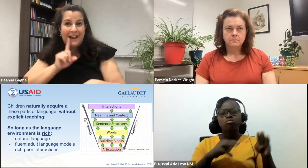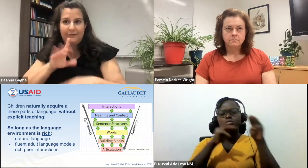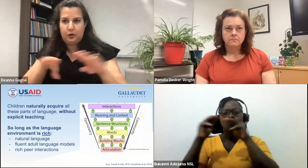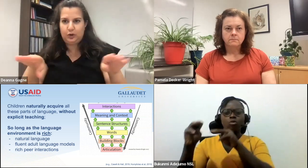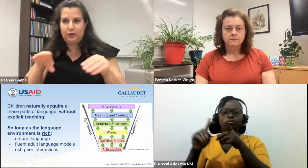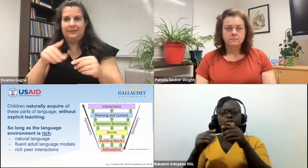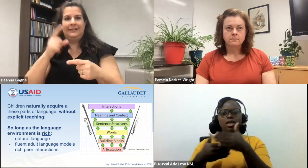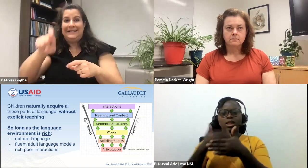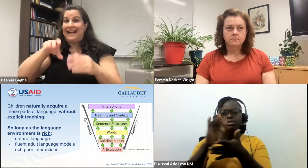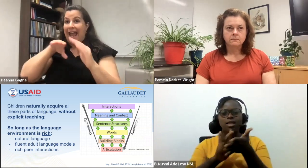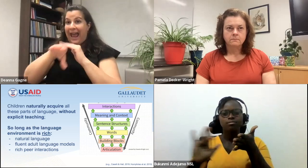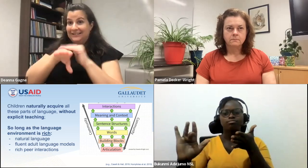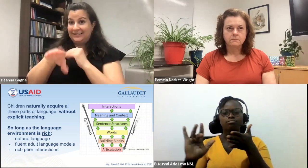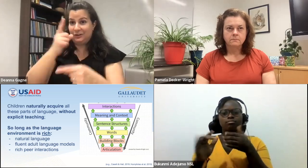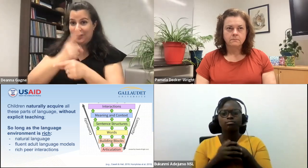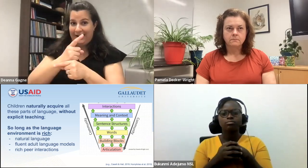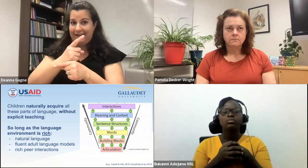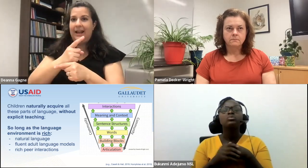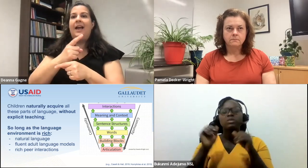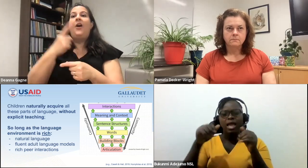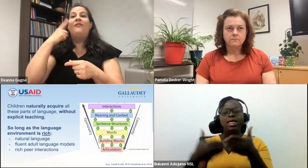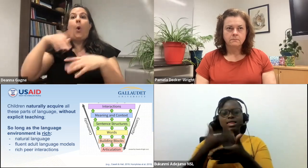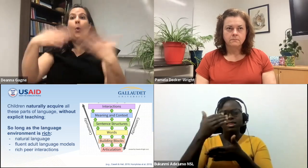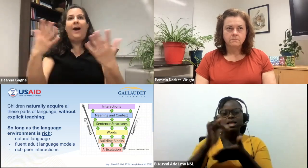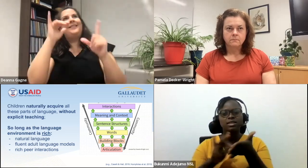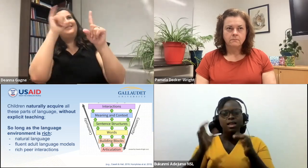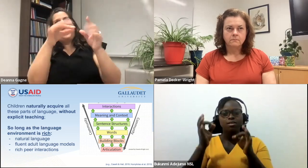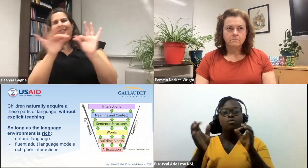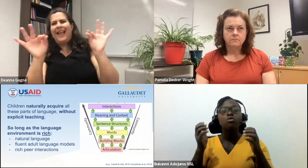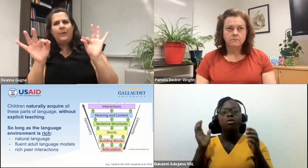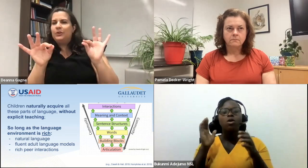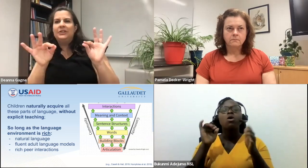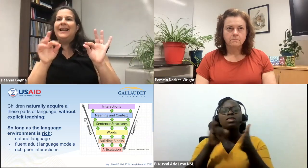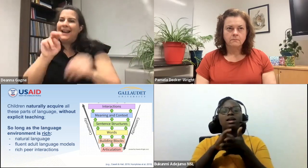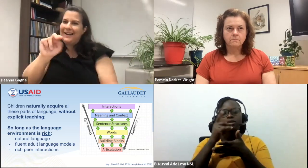when we're considering deaf children, they need an accessible language.